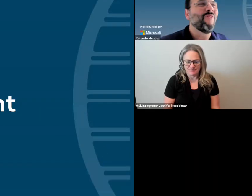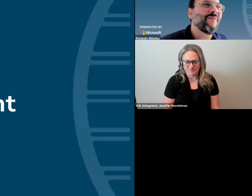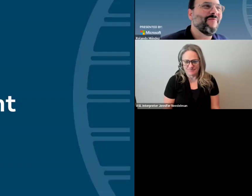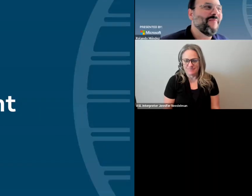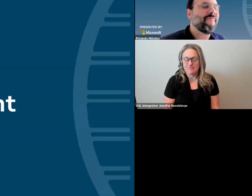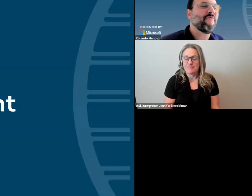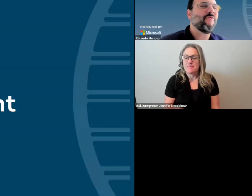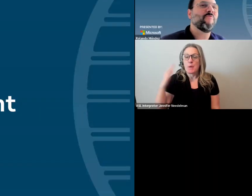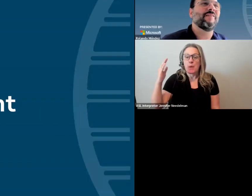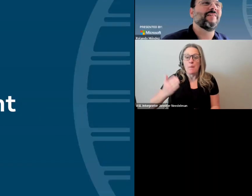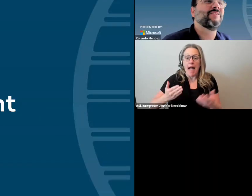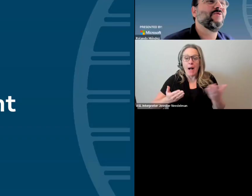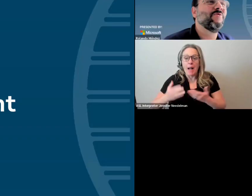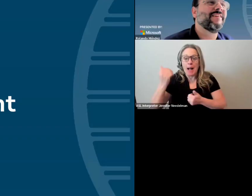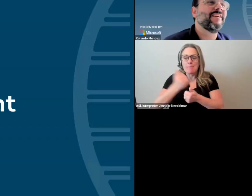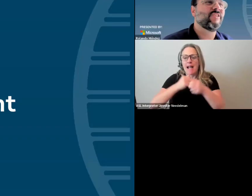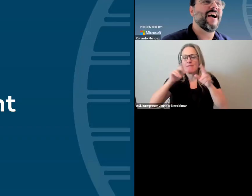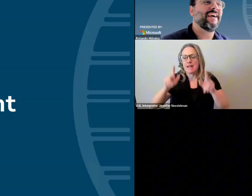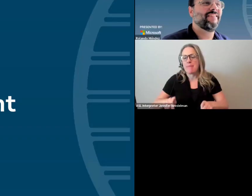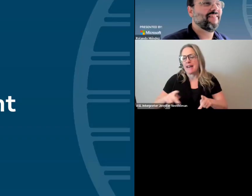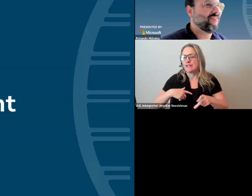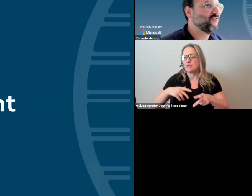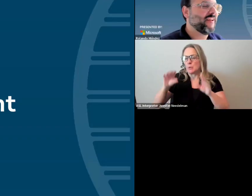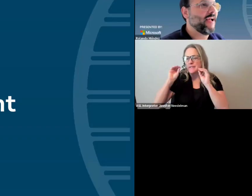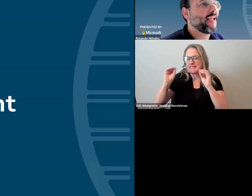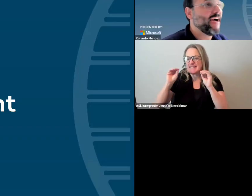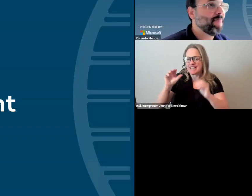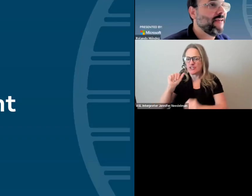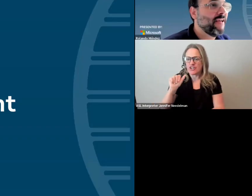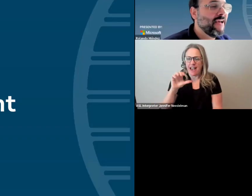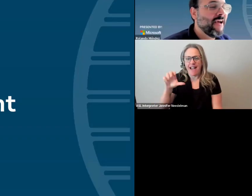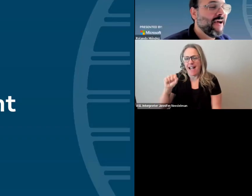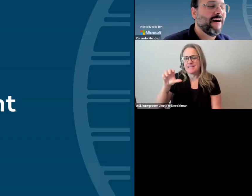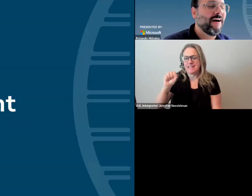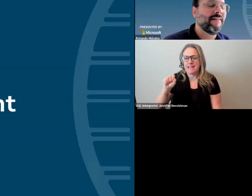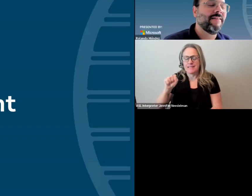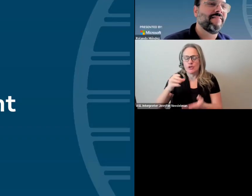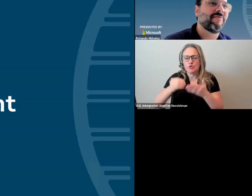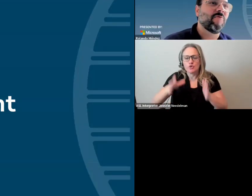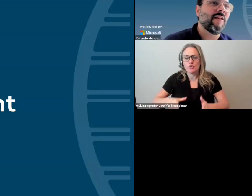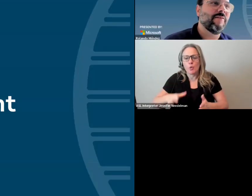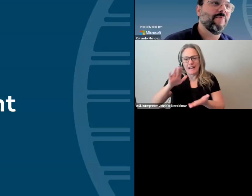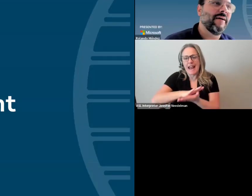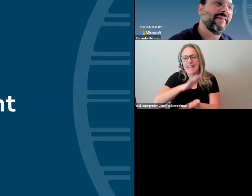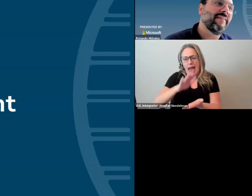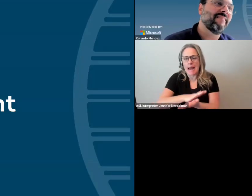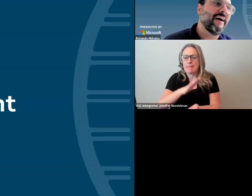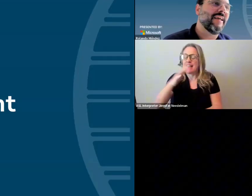Welcome everyone to the Teach Access Student Academy. This is Rolando Mendez.